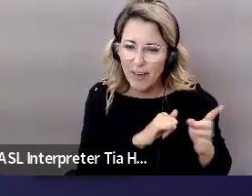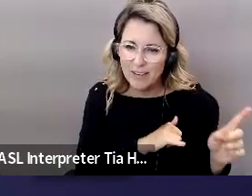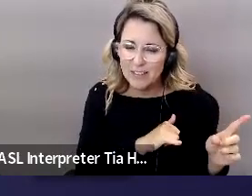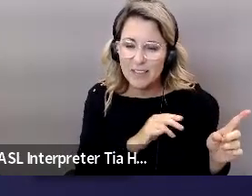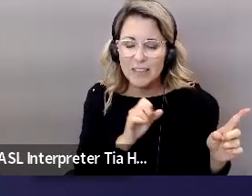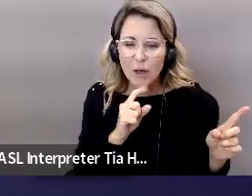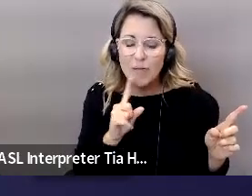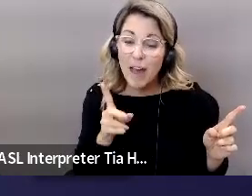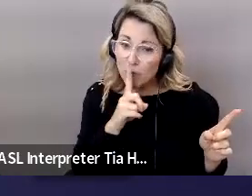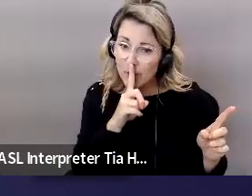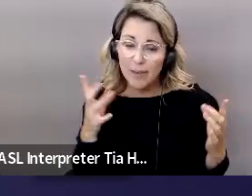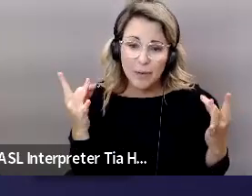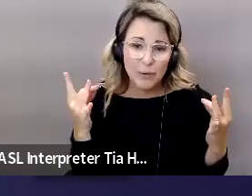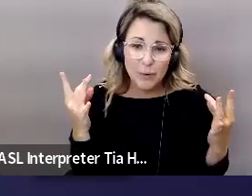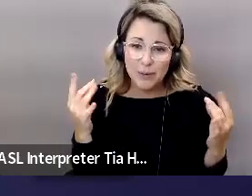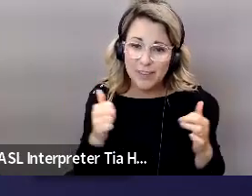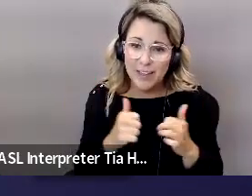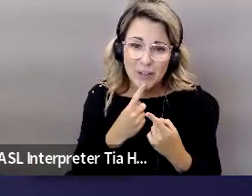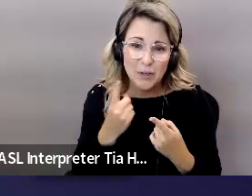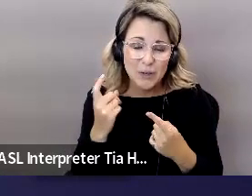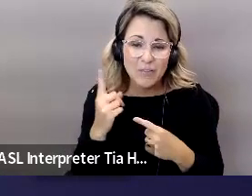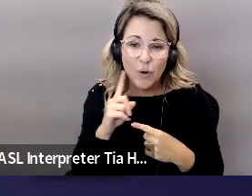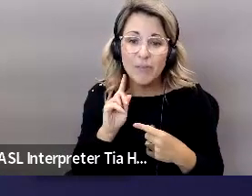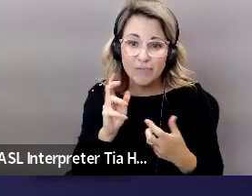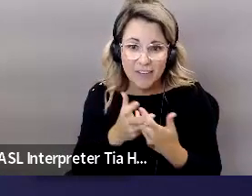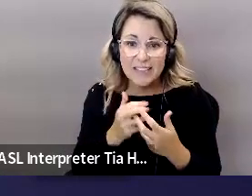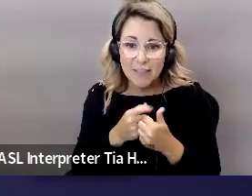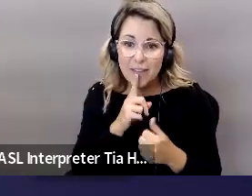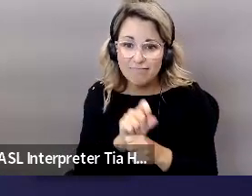of fits in with this issue of need. But, if the reality is that nothing's been done in that area